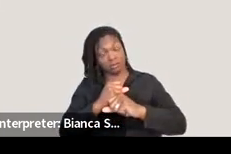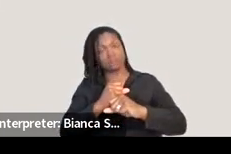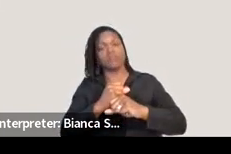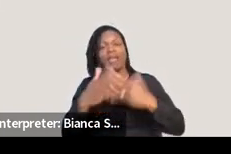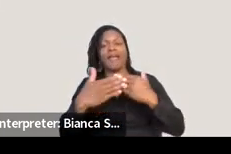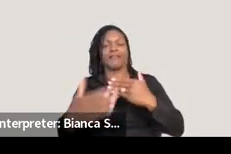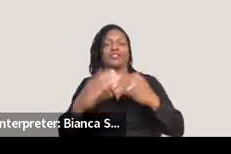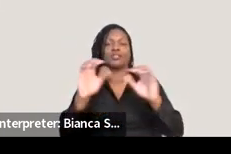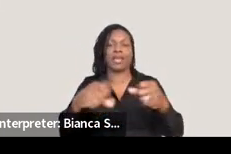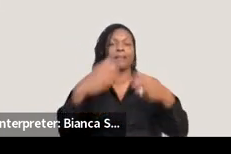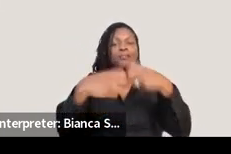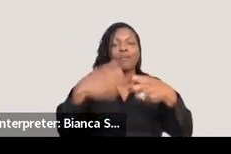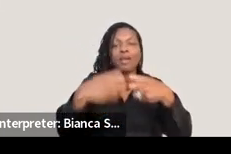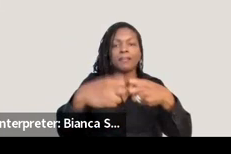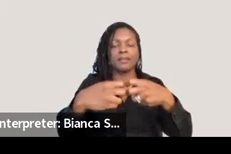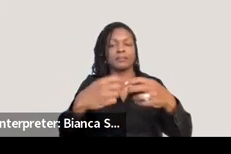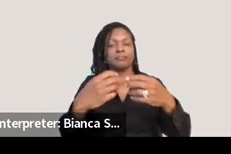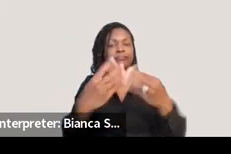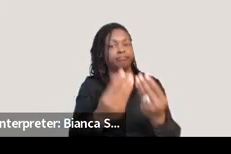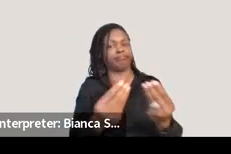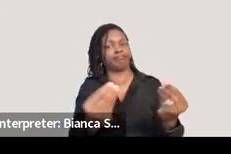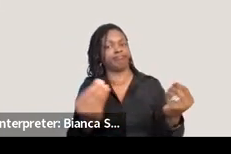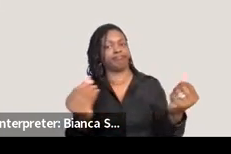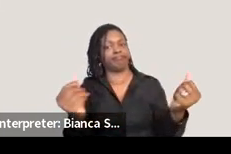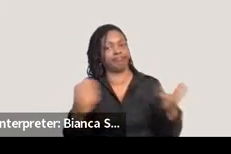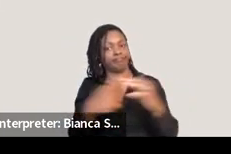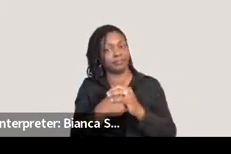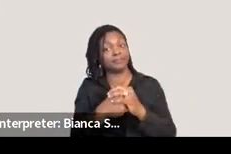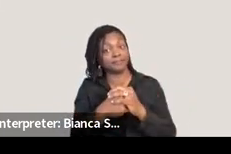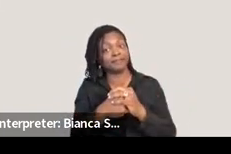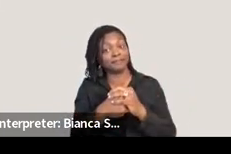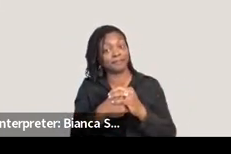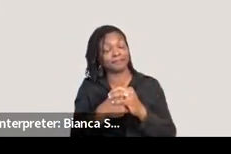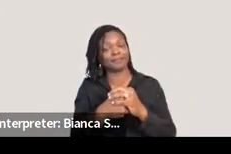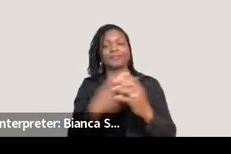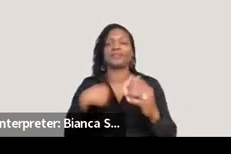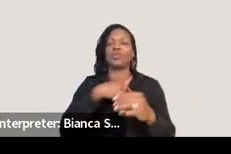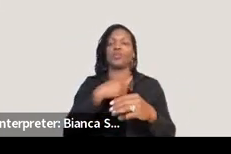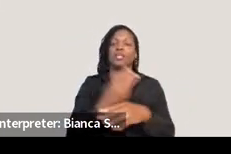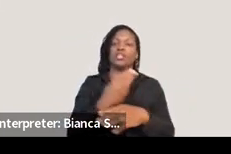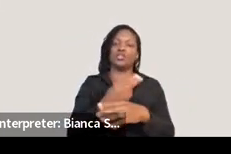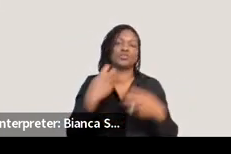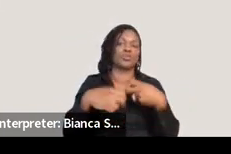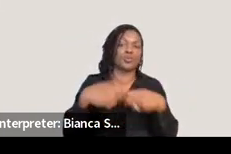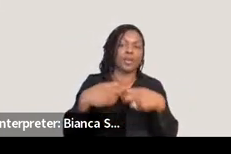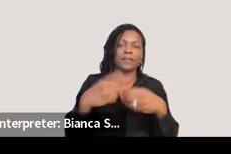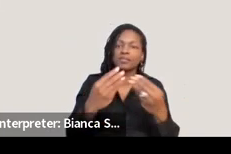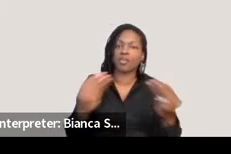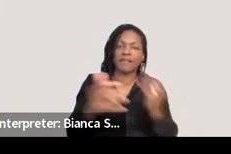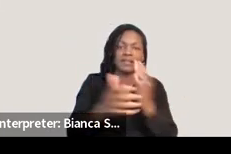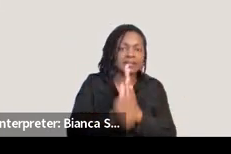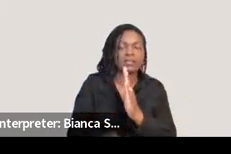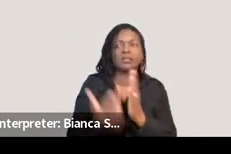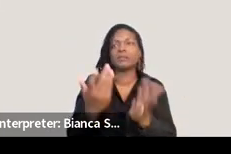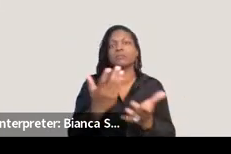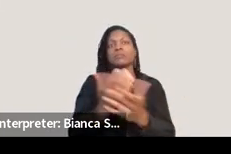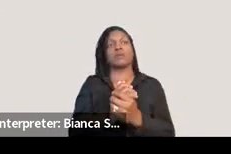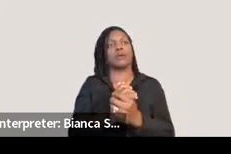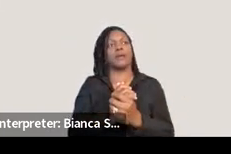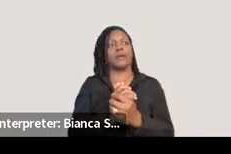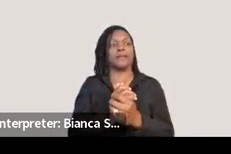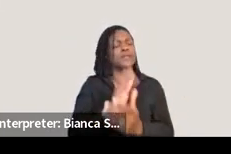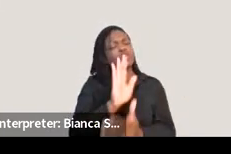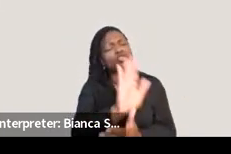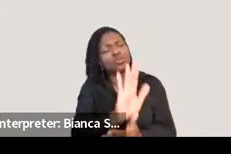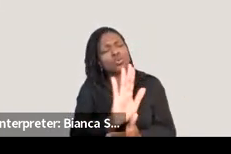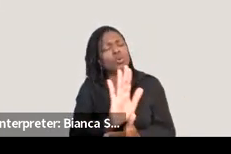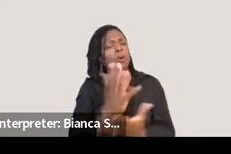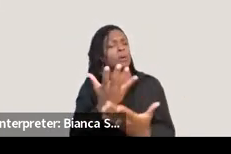So we utilize our problem solving skills. We want to explore their feelings, their expectations and all of that good stuff.